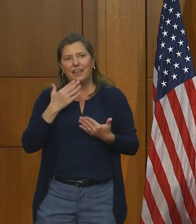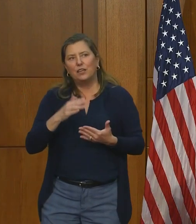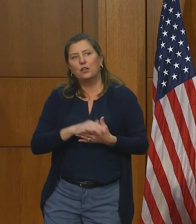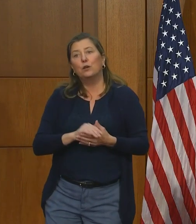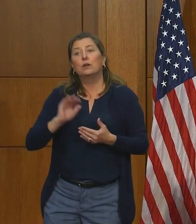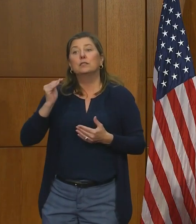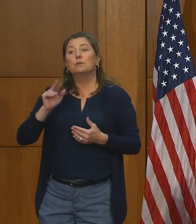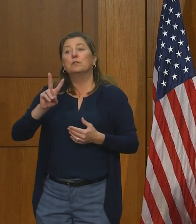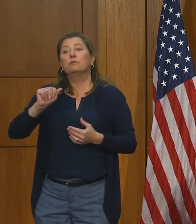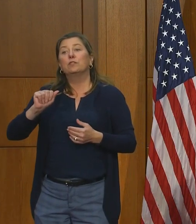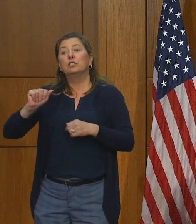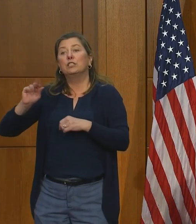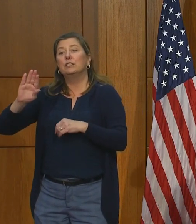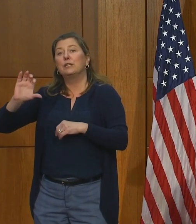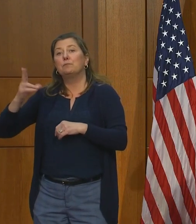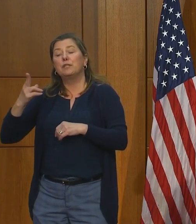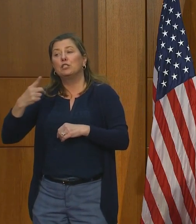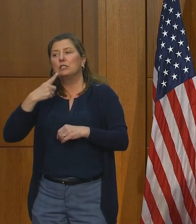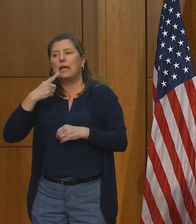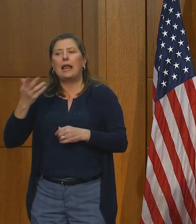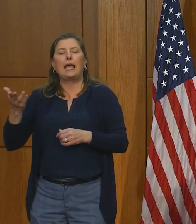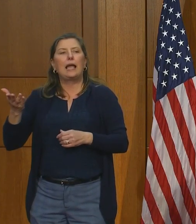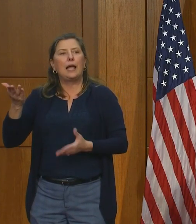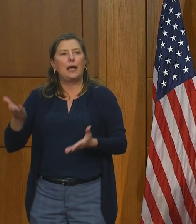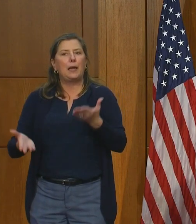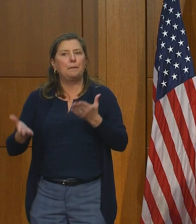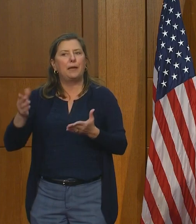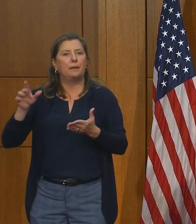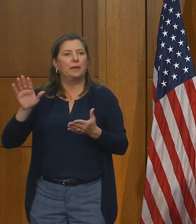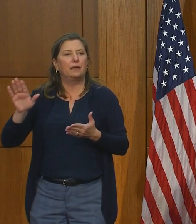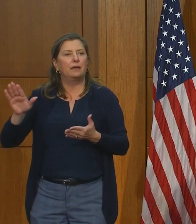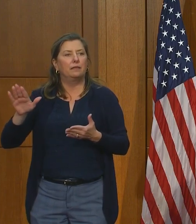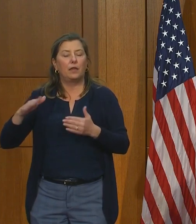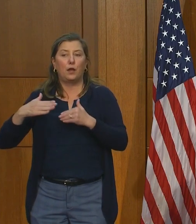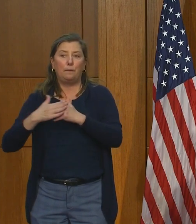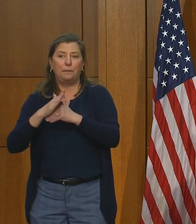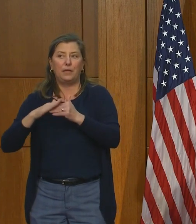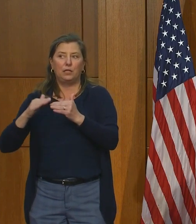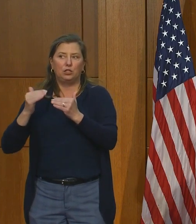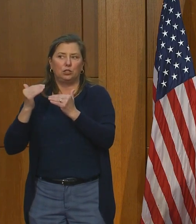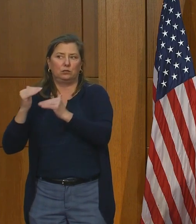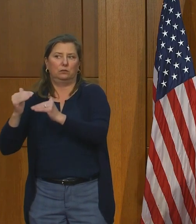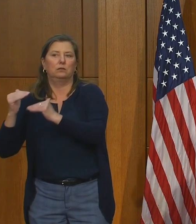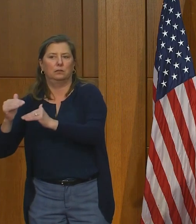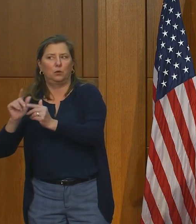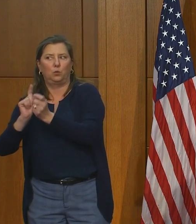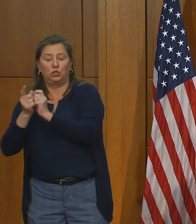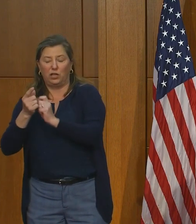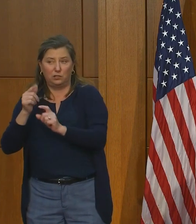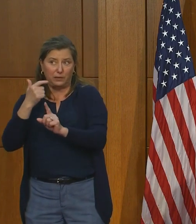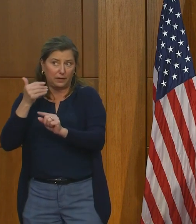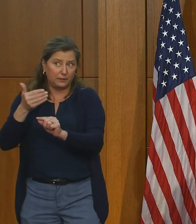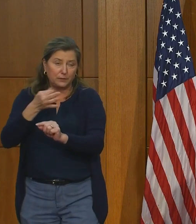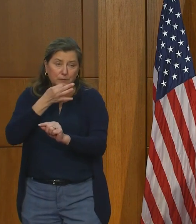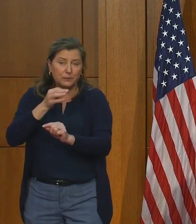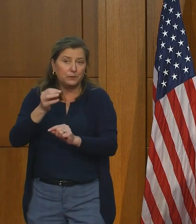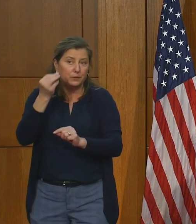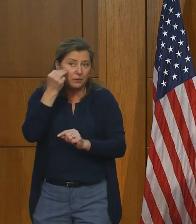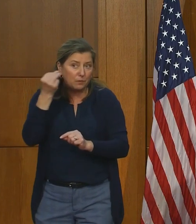ABSOLUTELY THANK YOU FOR BRING THE FONT AND- EARLY- VIRGINIA BE GIVEN IT CATION THAT THERE